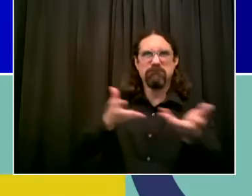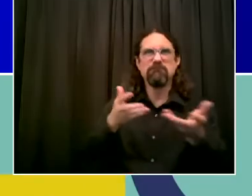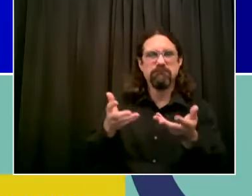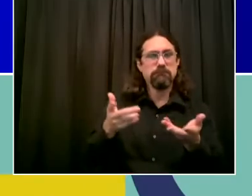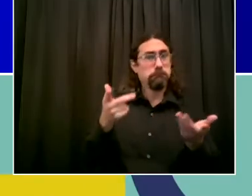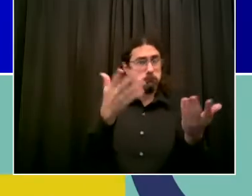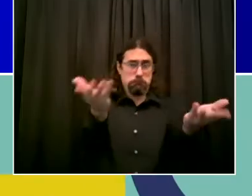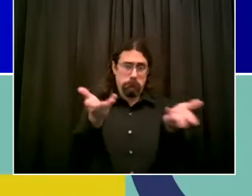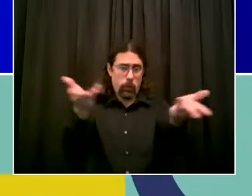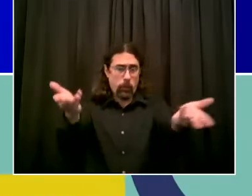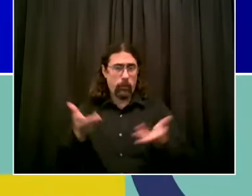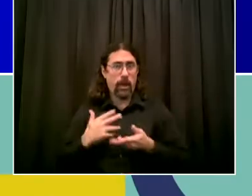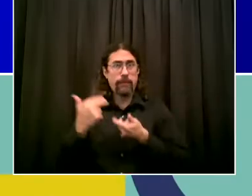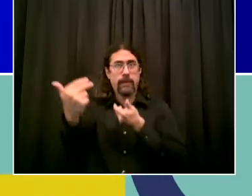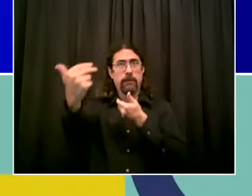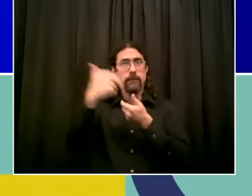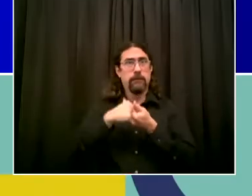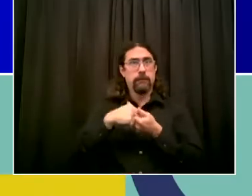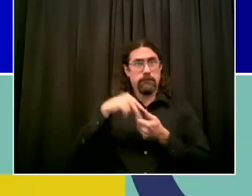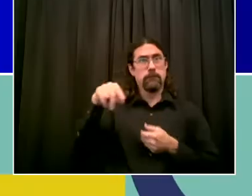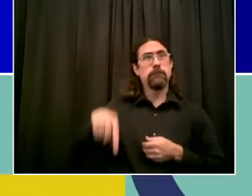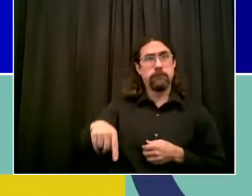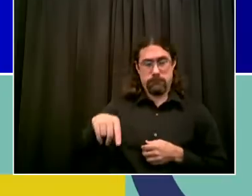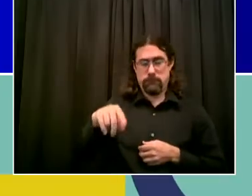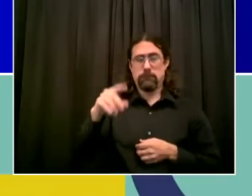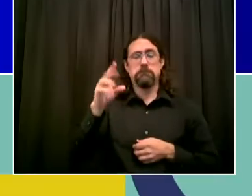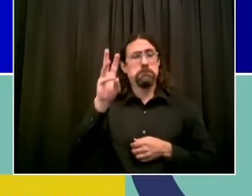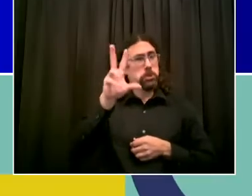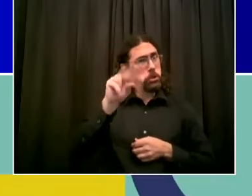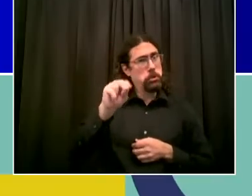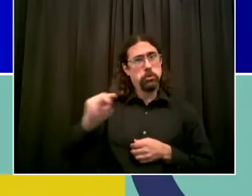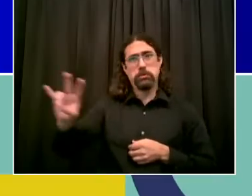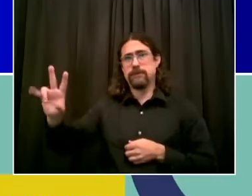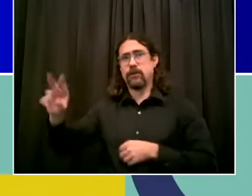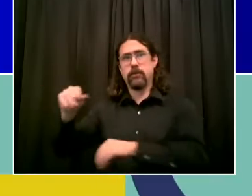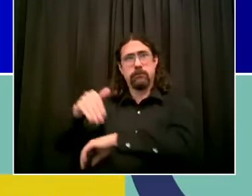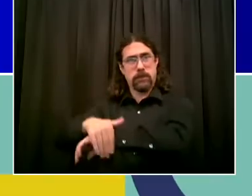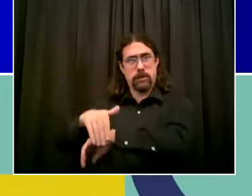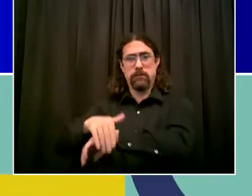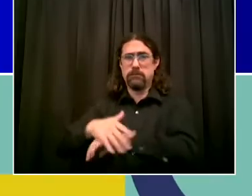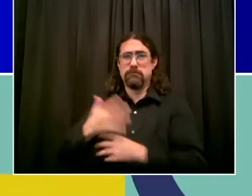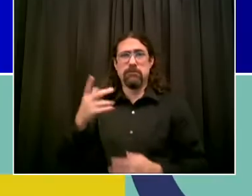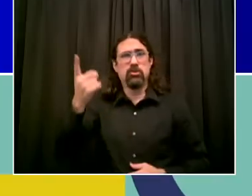PEOEOLEP AFSE AND THE CONCERNS THAT PEOPLE HAVE. YOU CAN WATCH IT ON THE YOUTUBE CHANNEL, FACEBOOK, TWITTER. SUBMIT YOUR